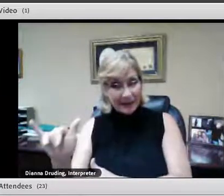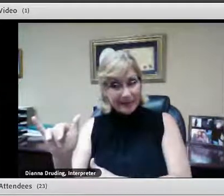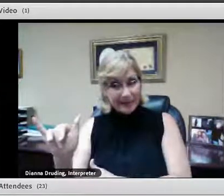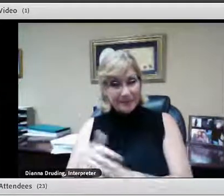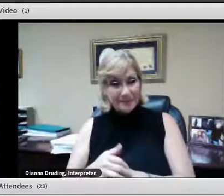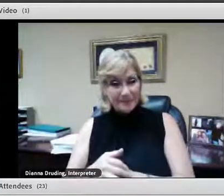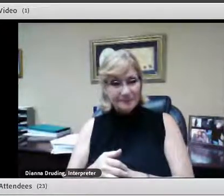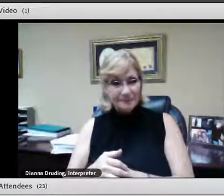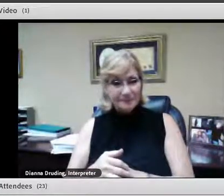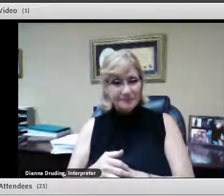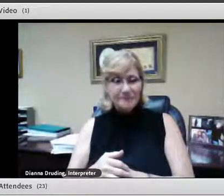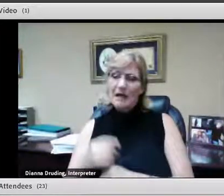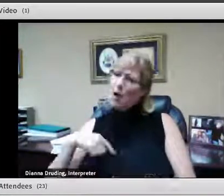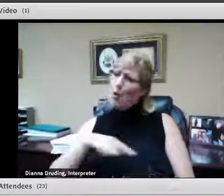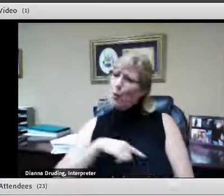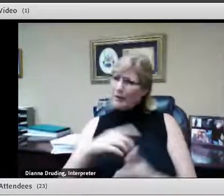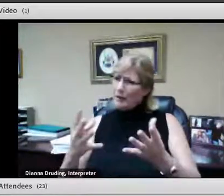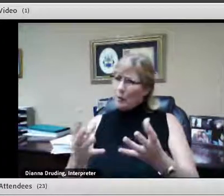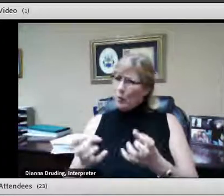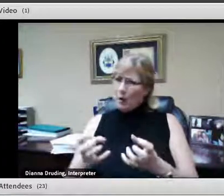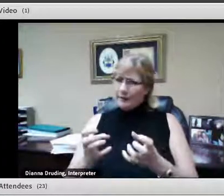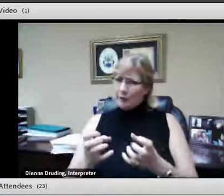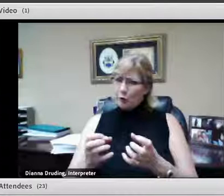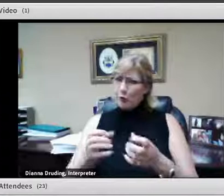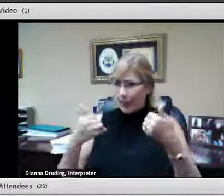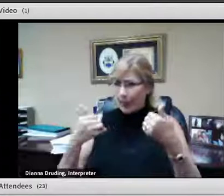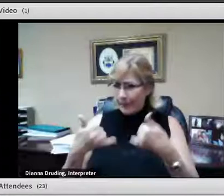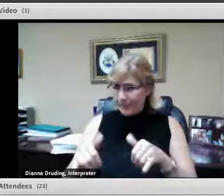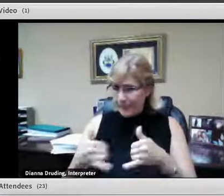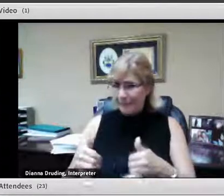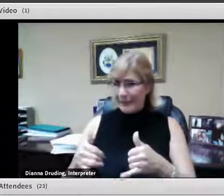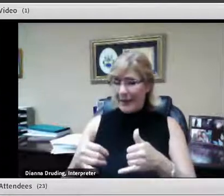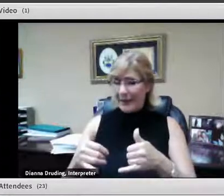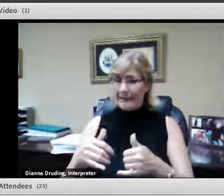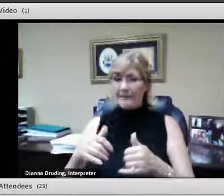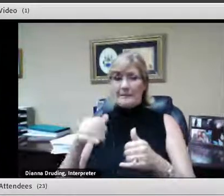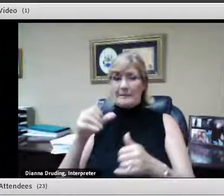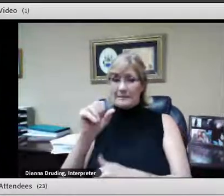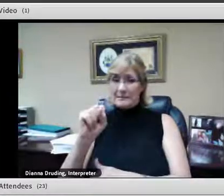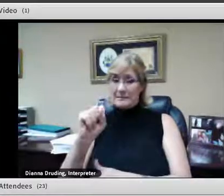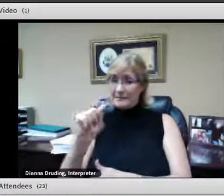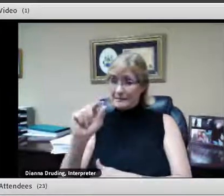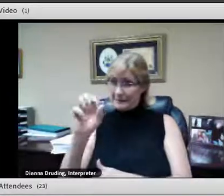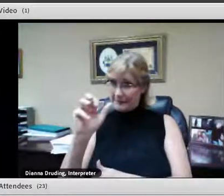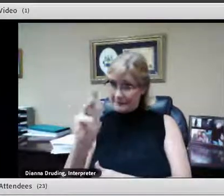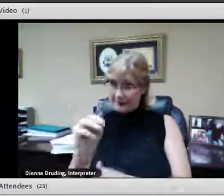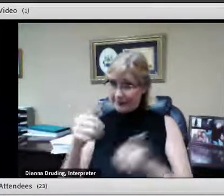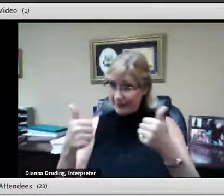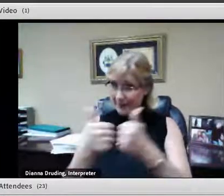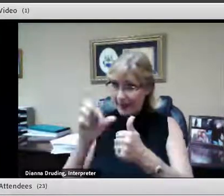So, want to get into planning a STEAM game or a STEAM lesson. And when you're planning for STEAM games,